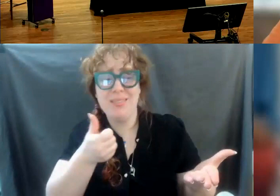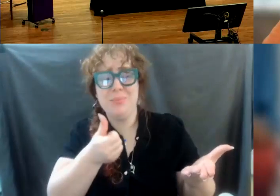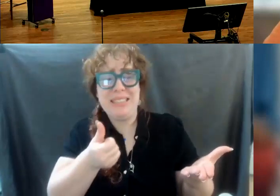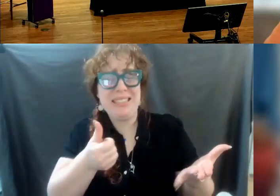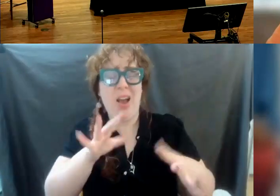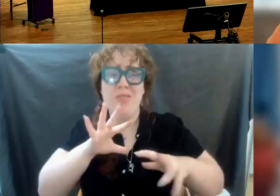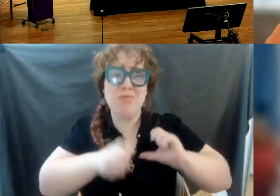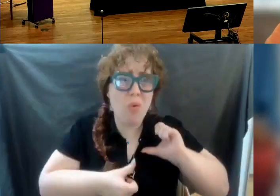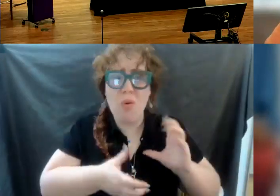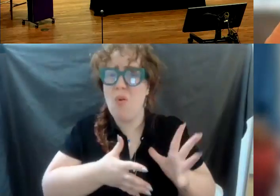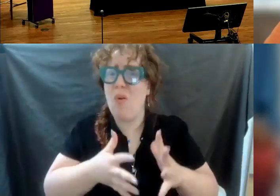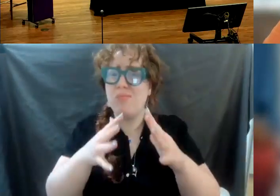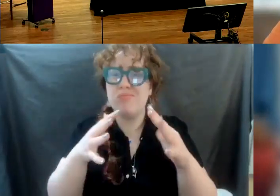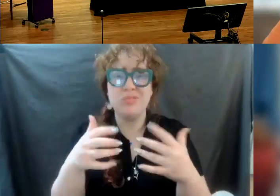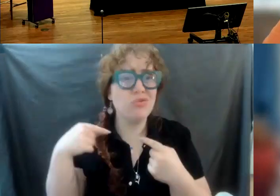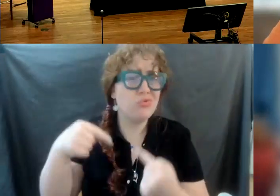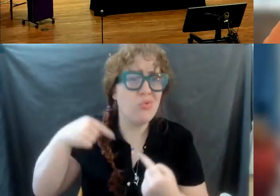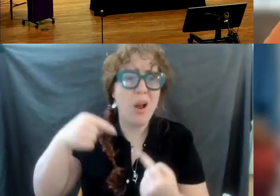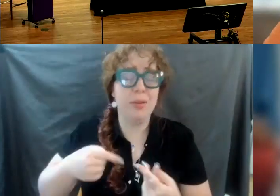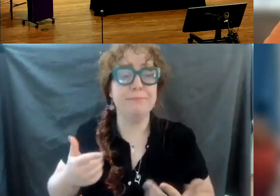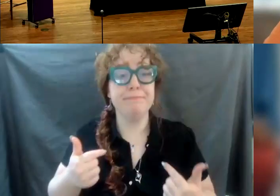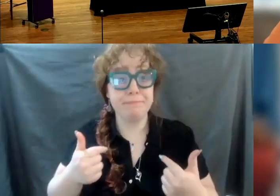and I think another thing that's important about my definition of public safety